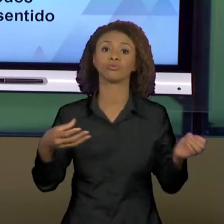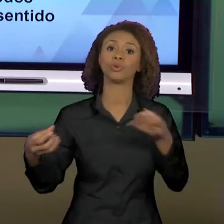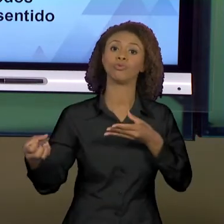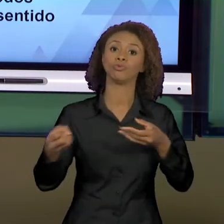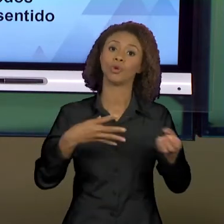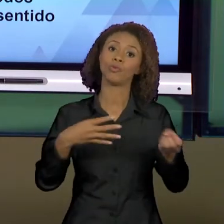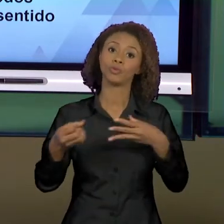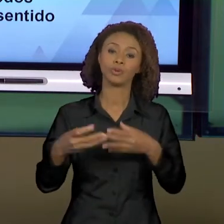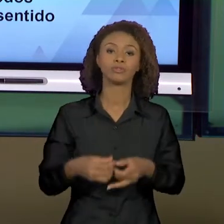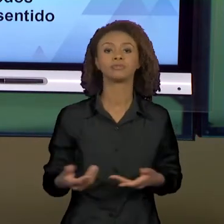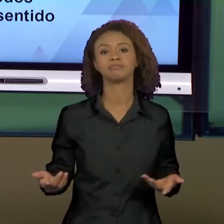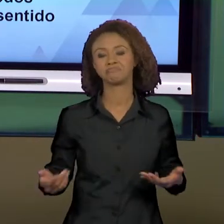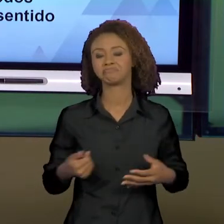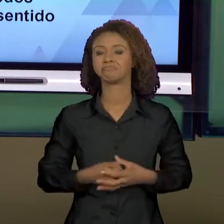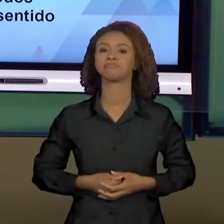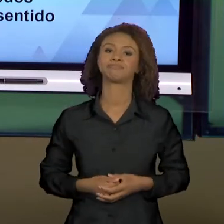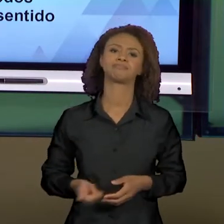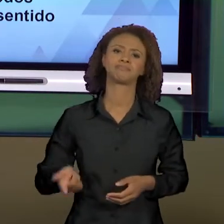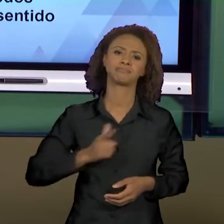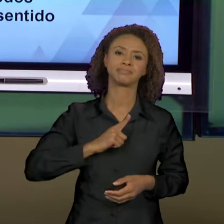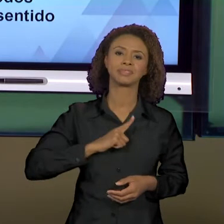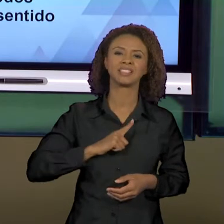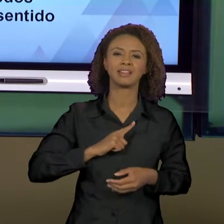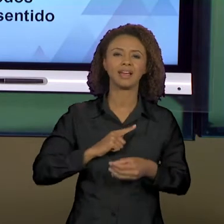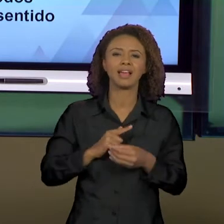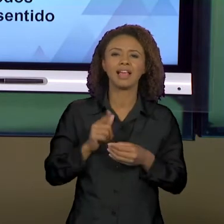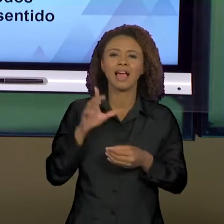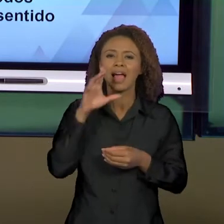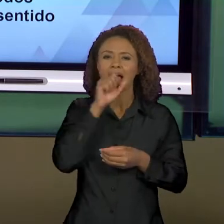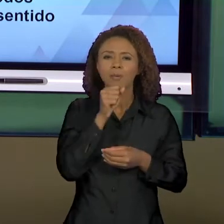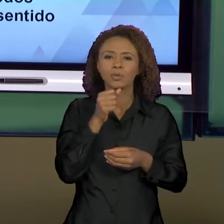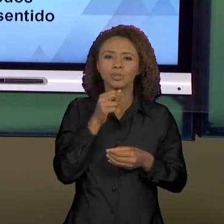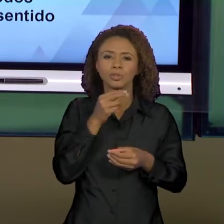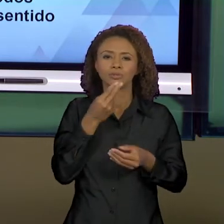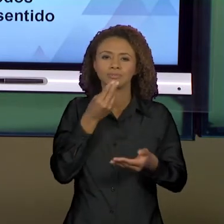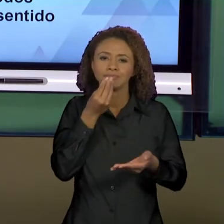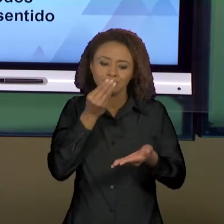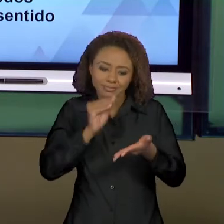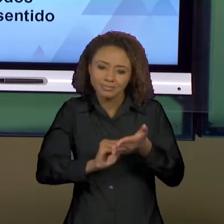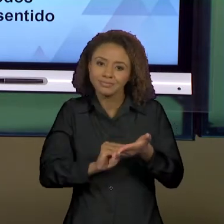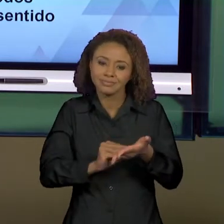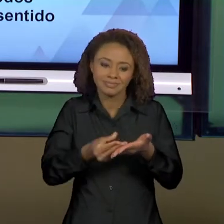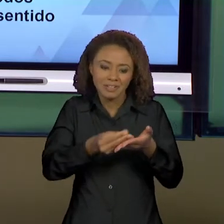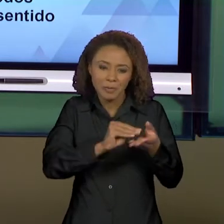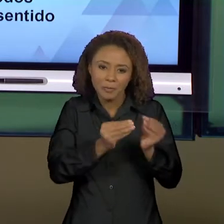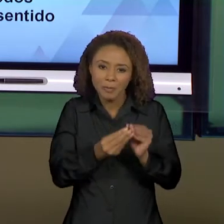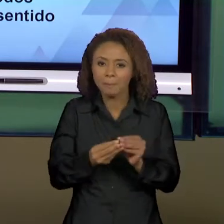NÓS TEMOS BILHETES, CARTAS, EDITORIAIS; NÓS TEMOS